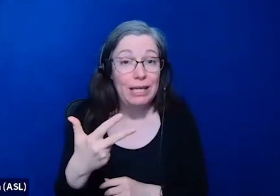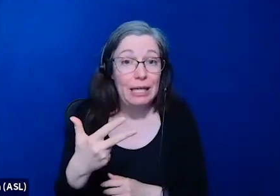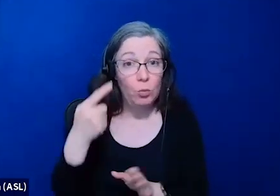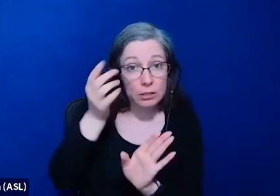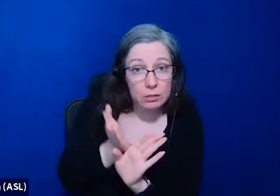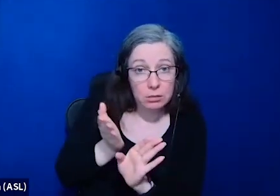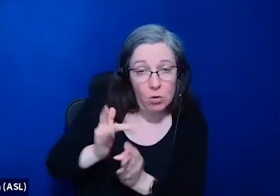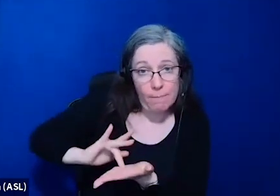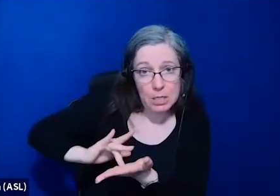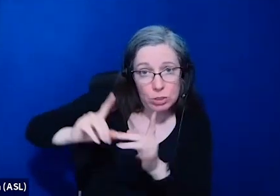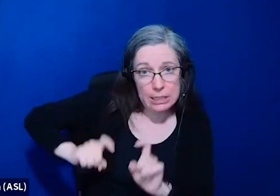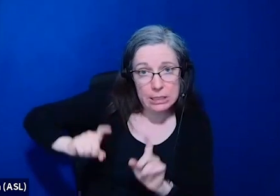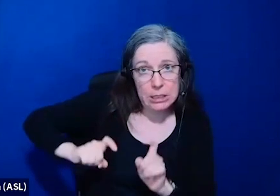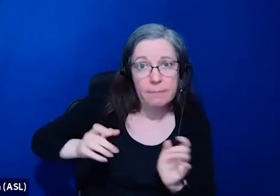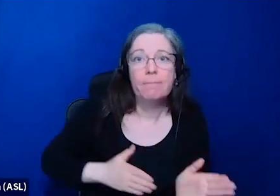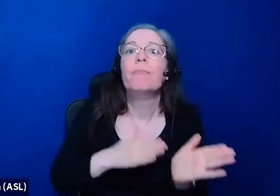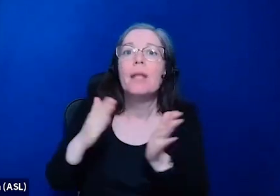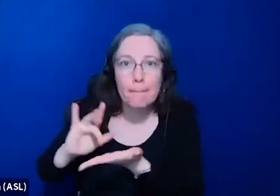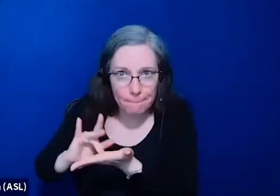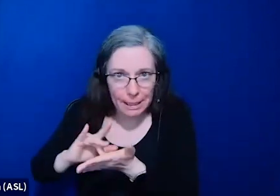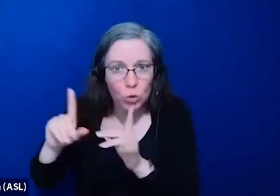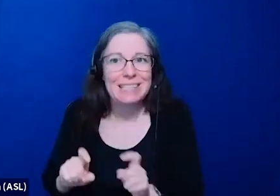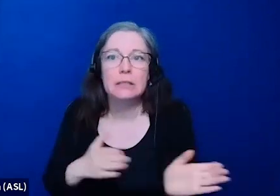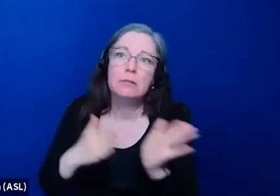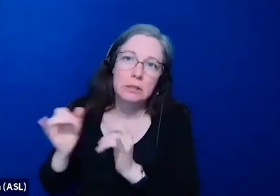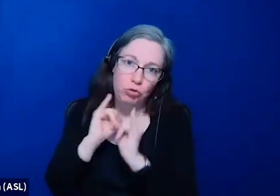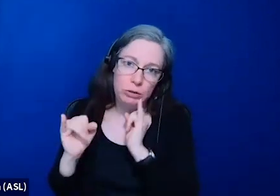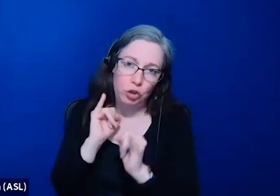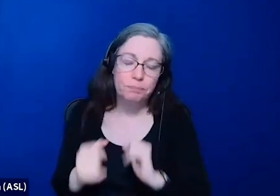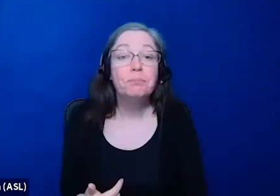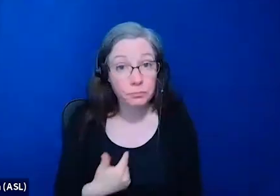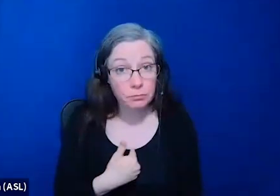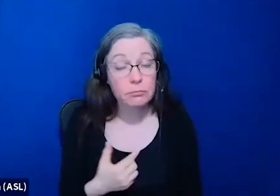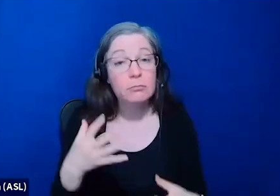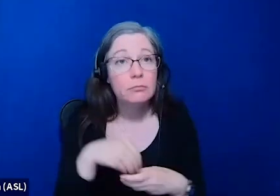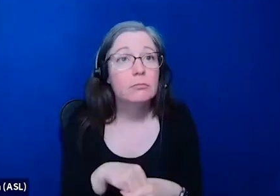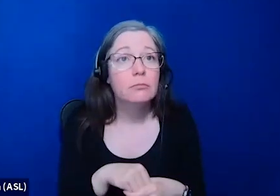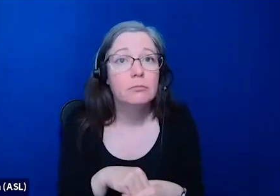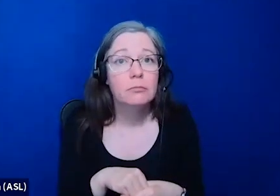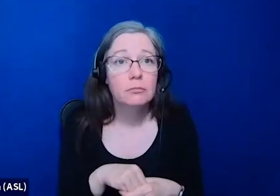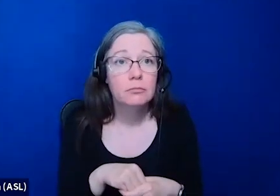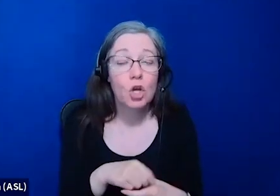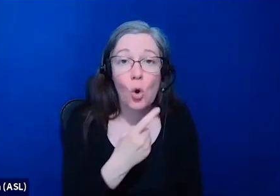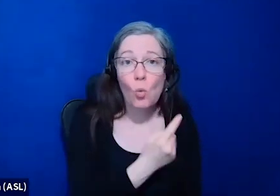and then medical tests, and then the interview round. I participated in what's called here stage one through three.